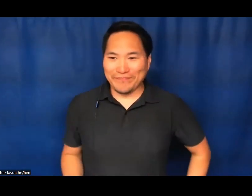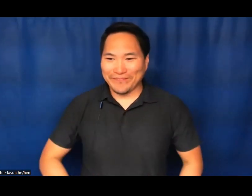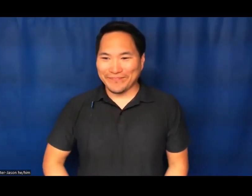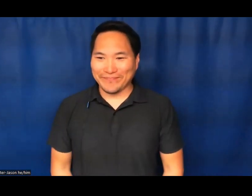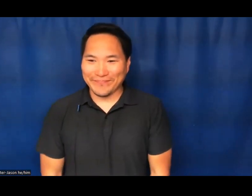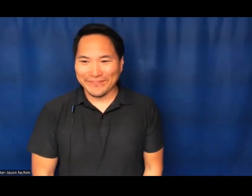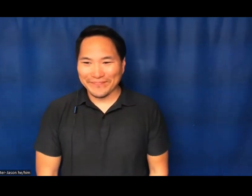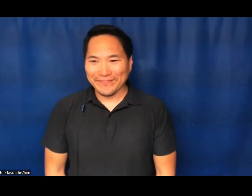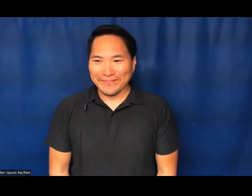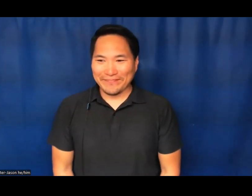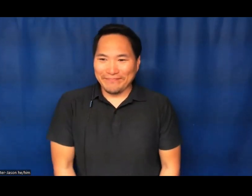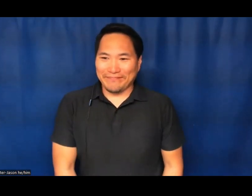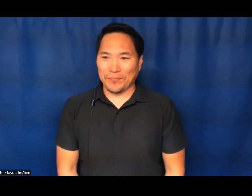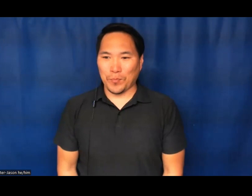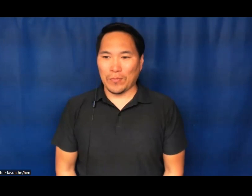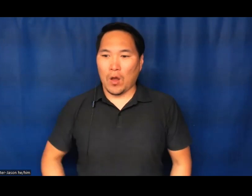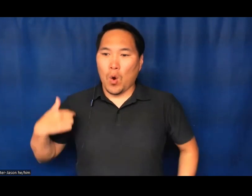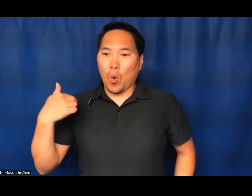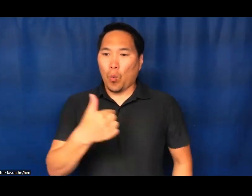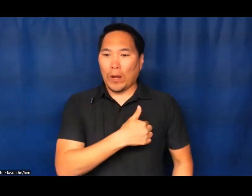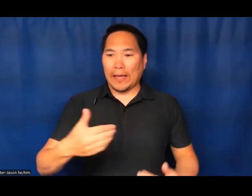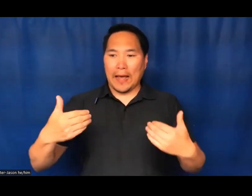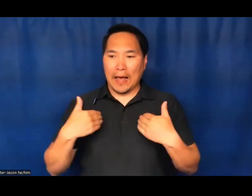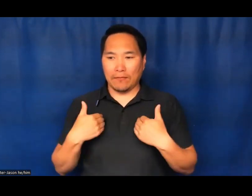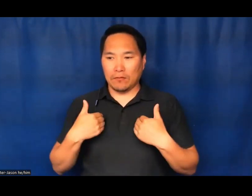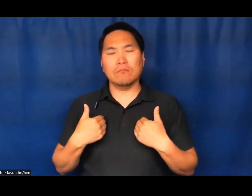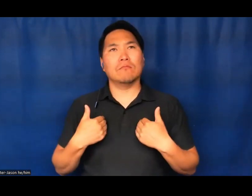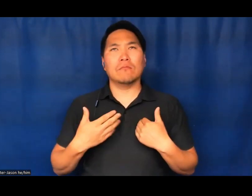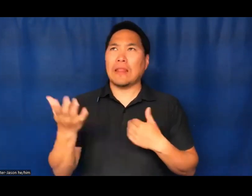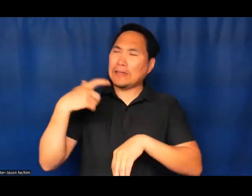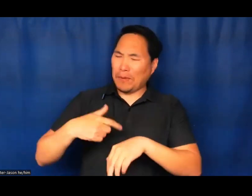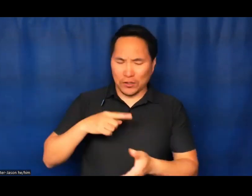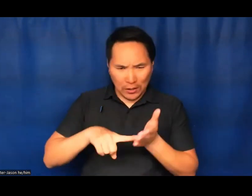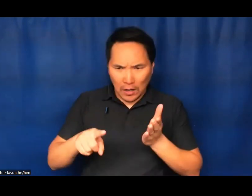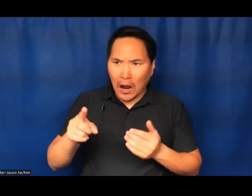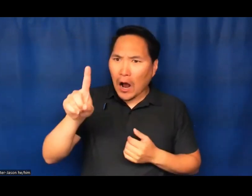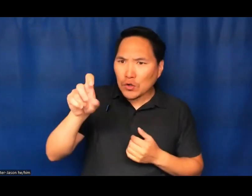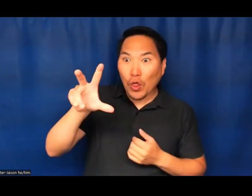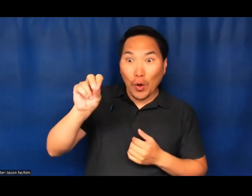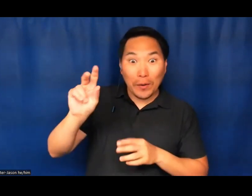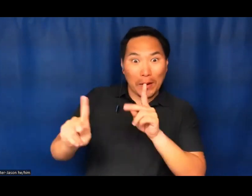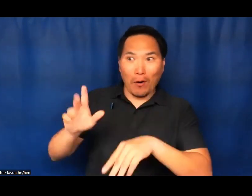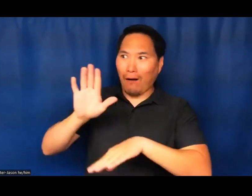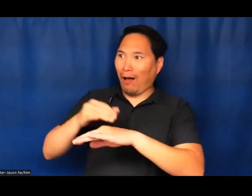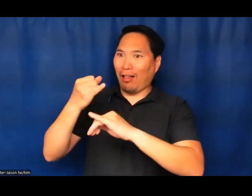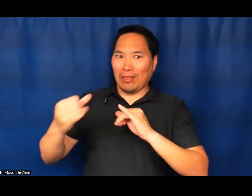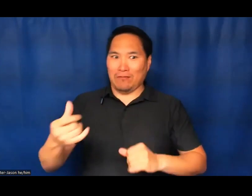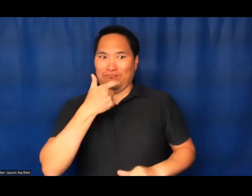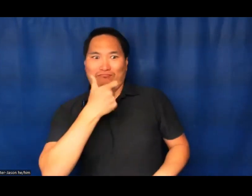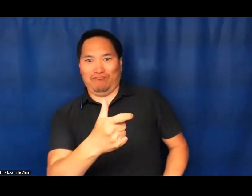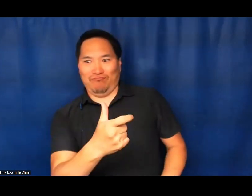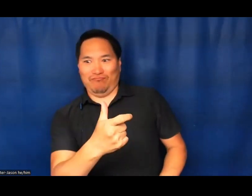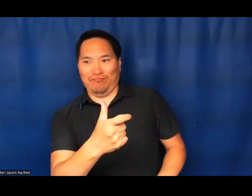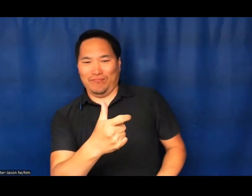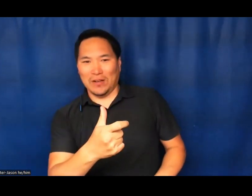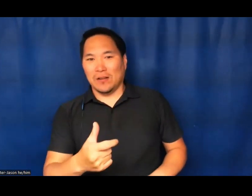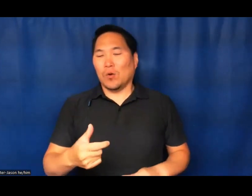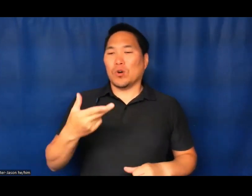I checked there were 130 people online joining us high hybrid through Zoom as well as the